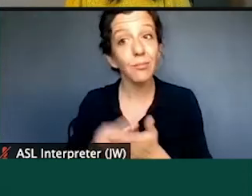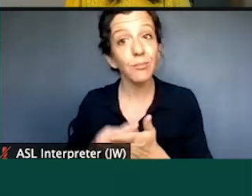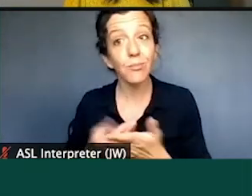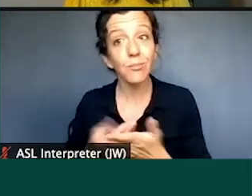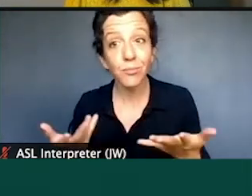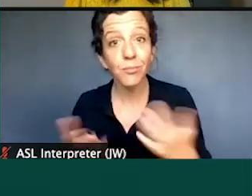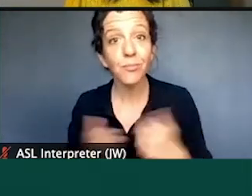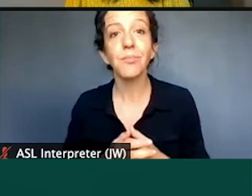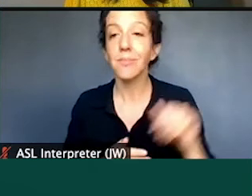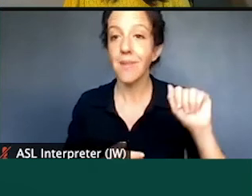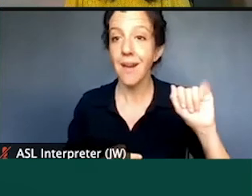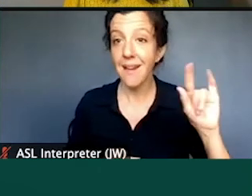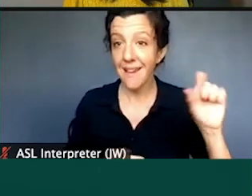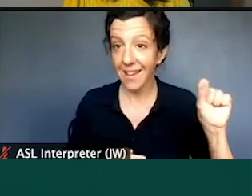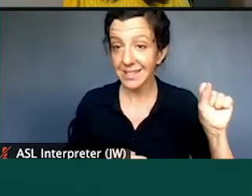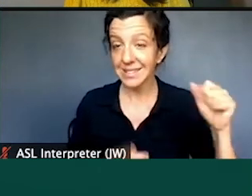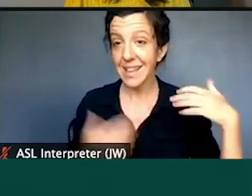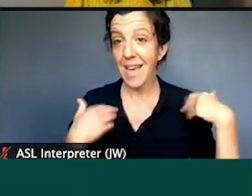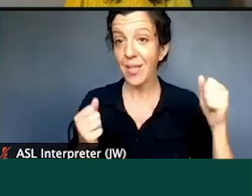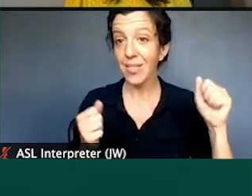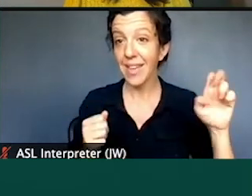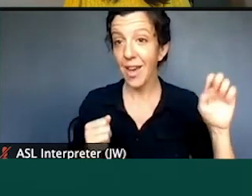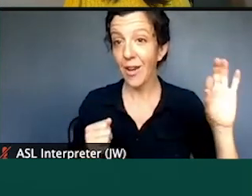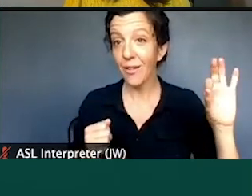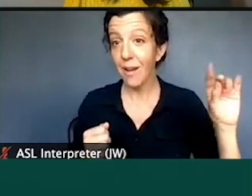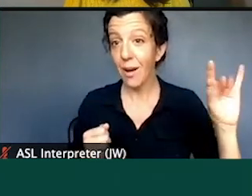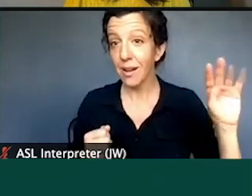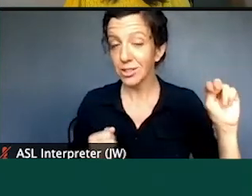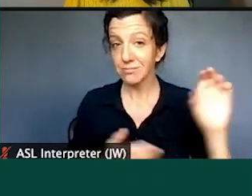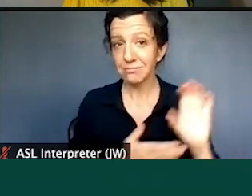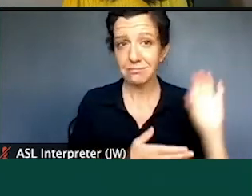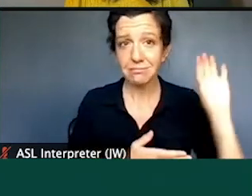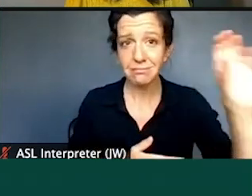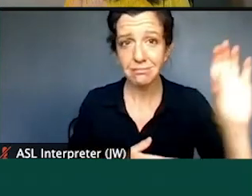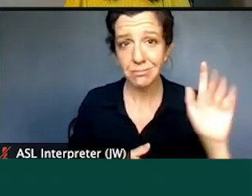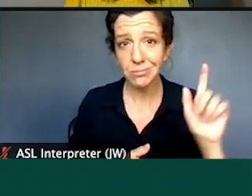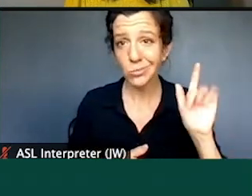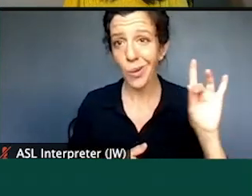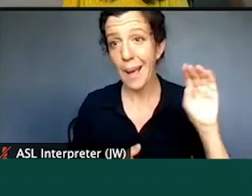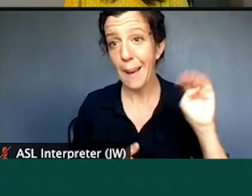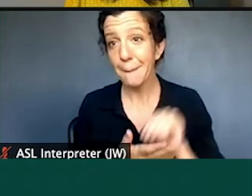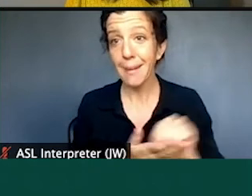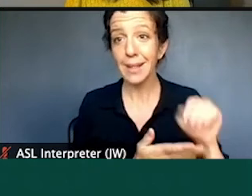to build new housing under the provisions of the measure, were it to go into effect. So it certainly could be, but it would really depend